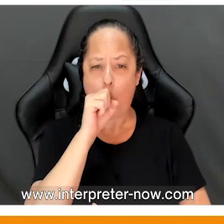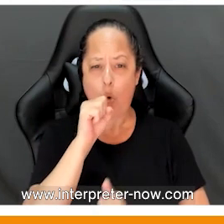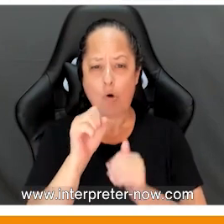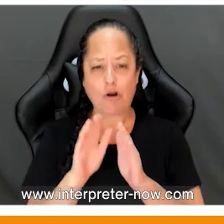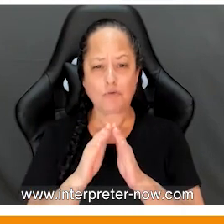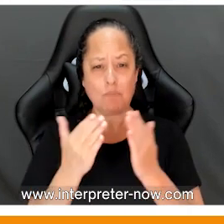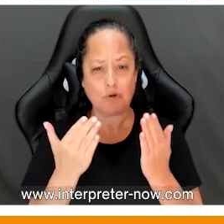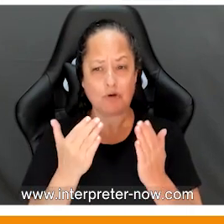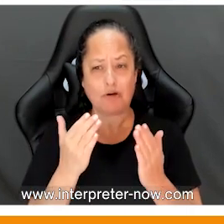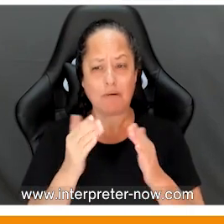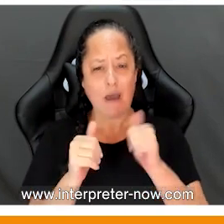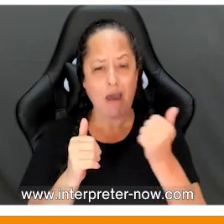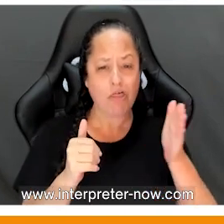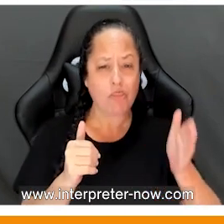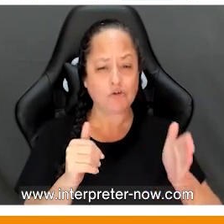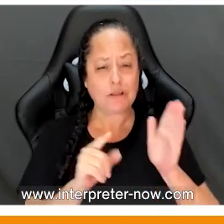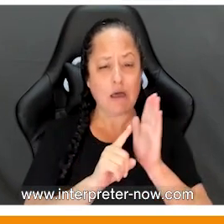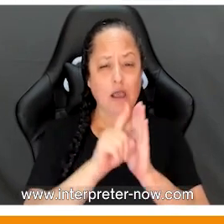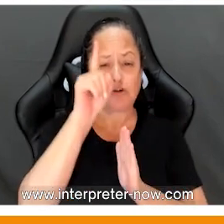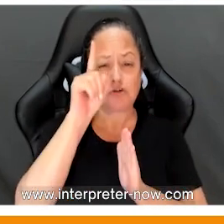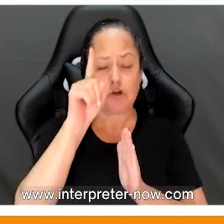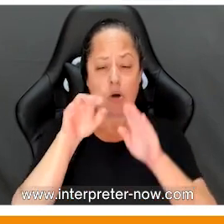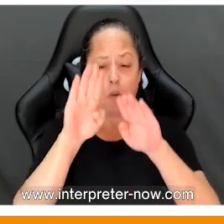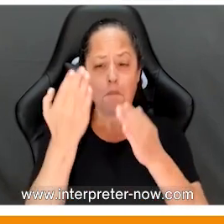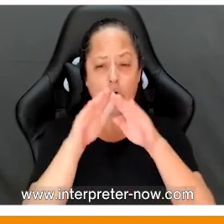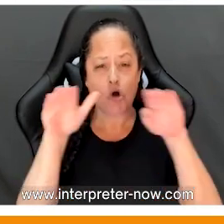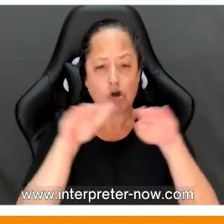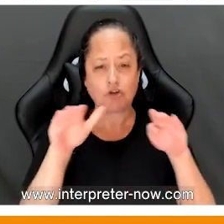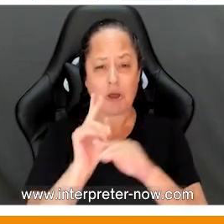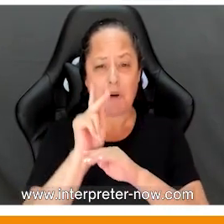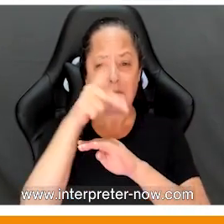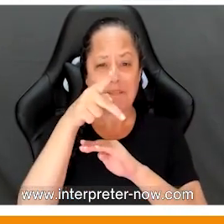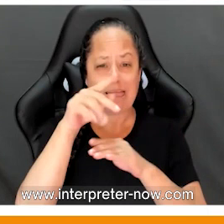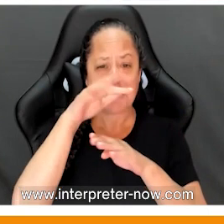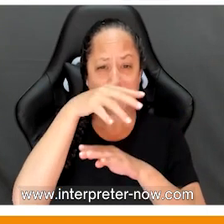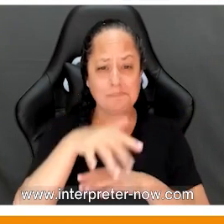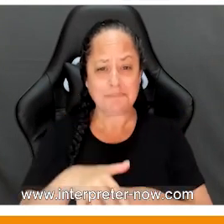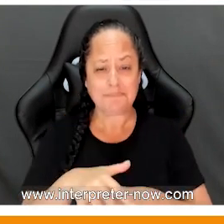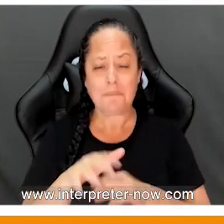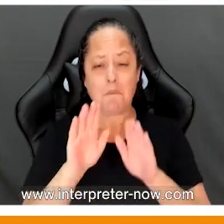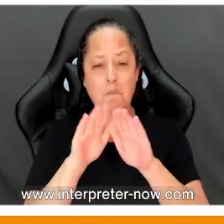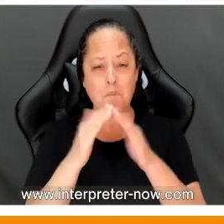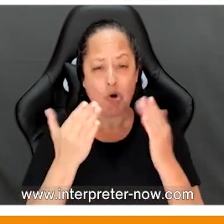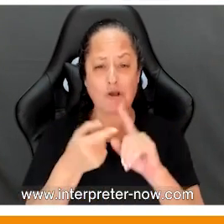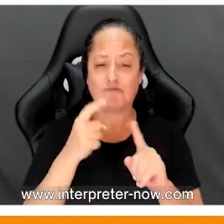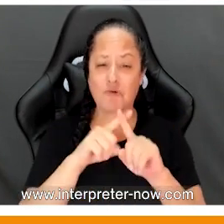On the other side is a tall narrow bookshelf with a plant cascading down, and books from